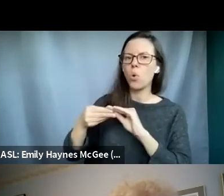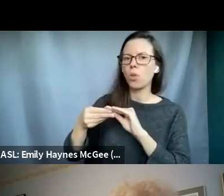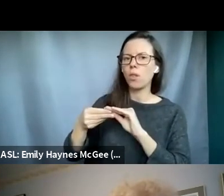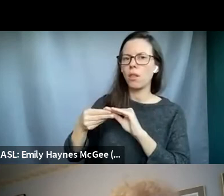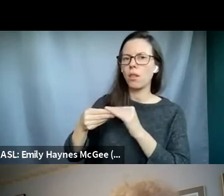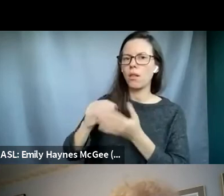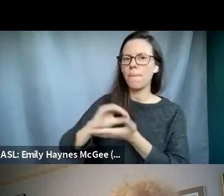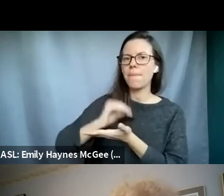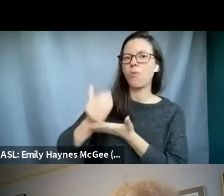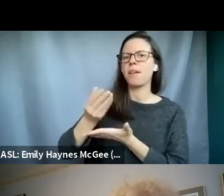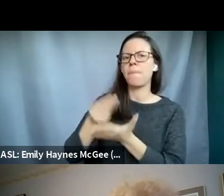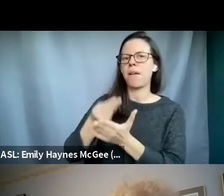Money amount?